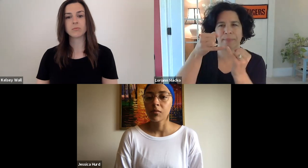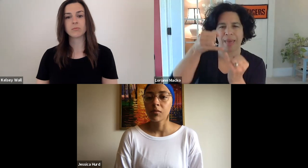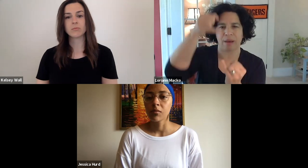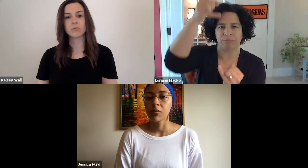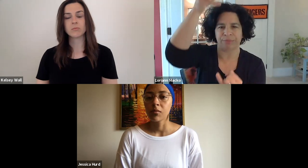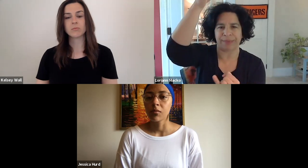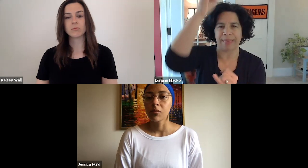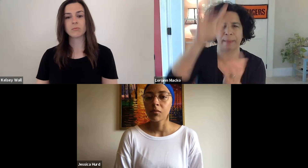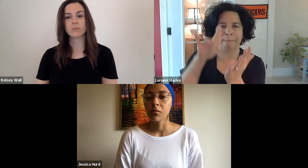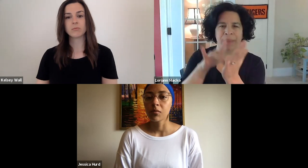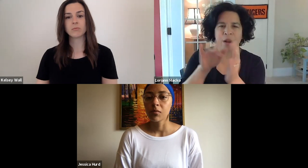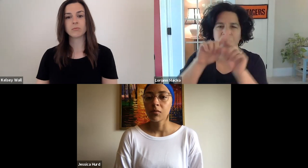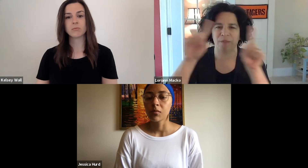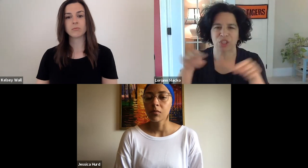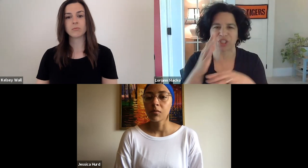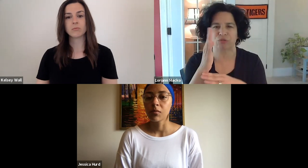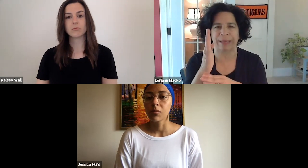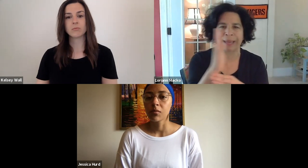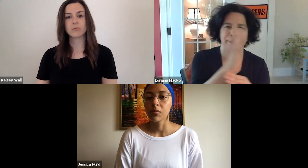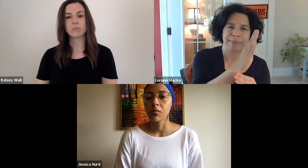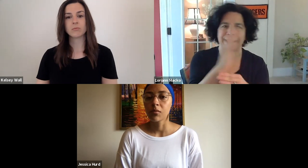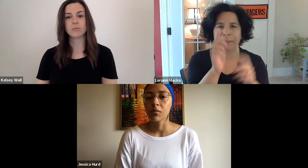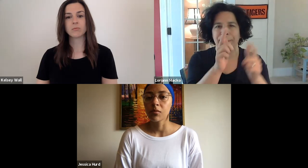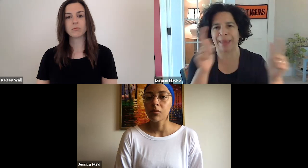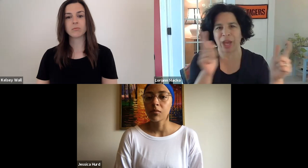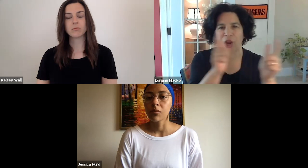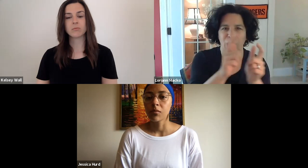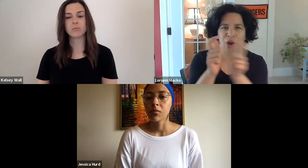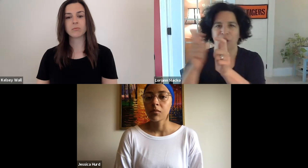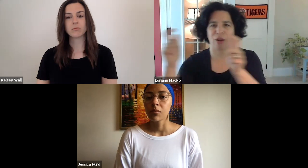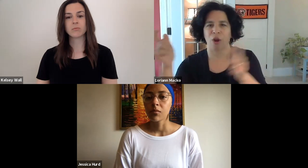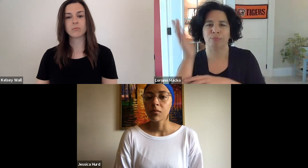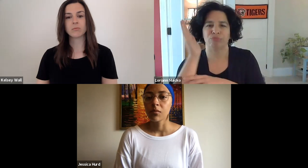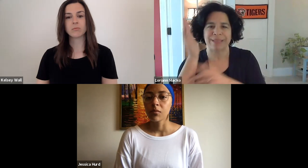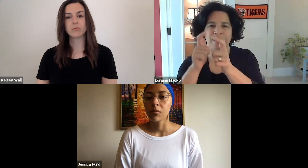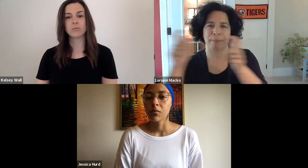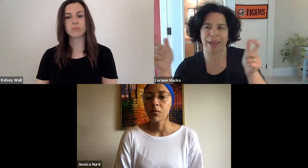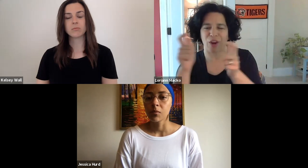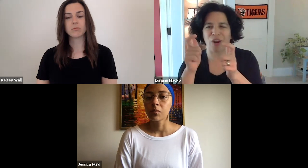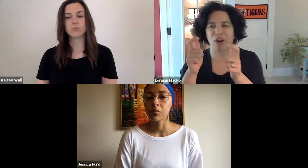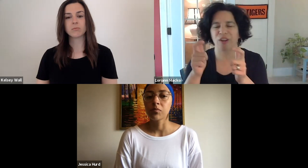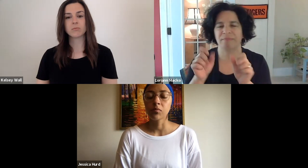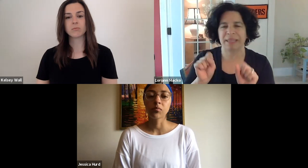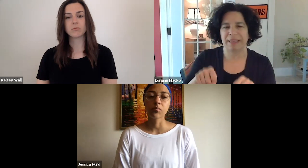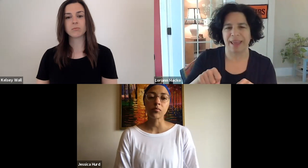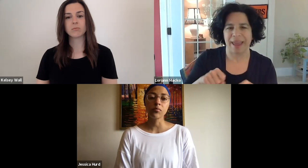the presentation itself, and on your screen, you can make the videos larger or smaller